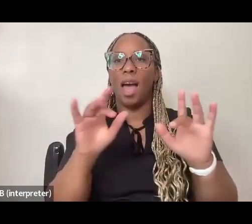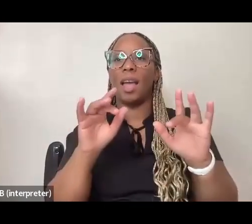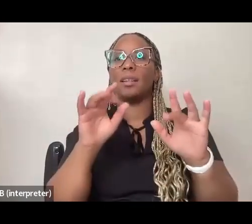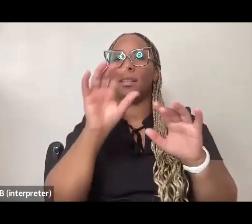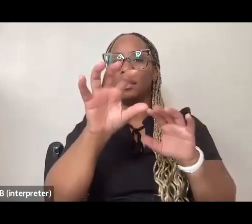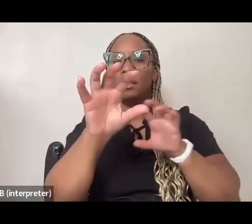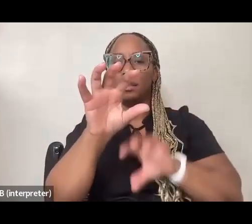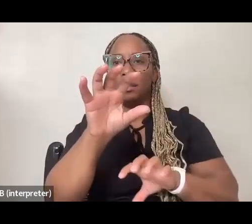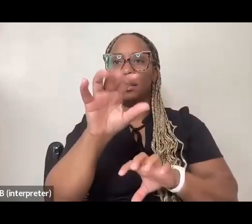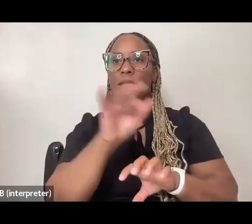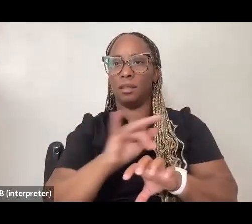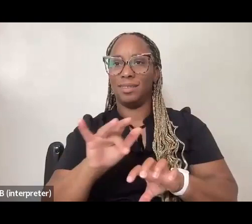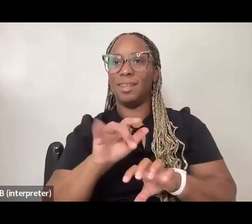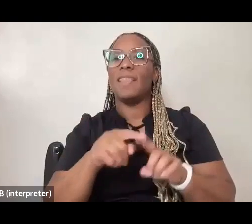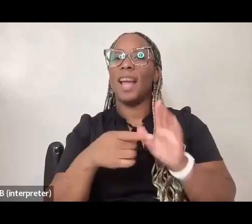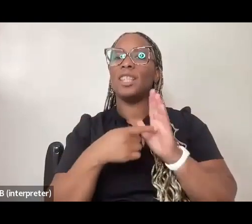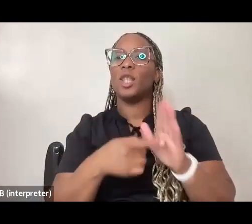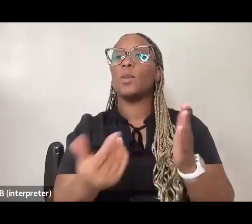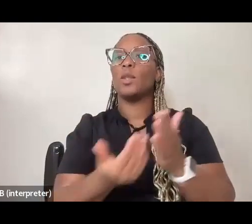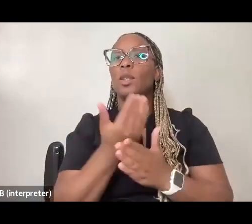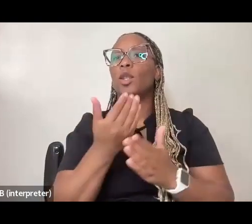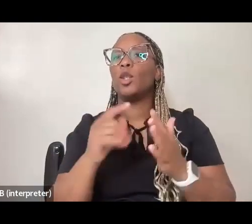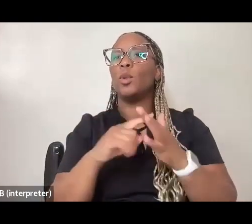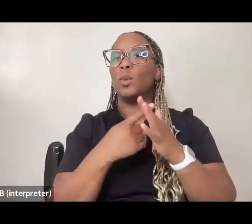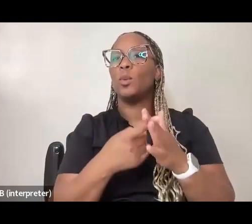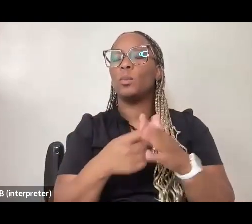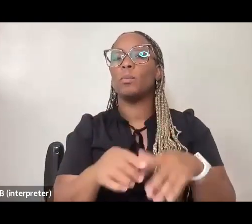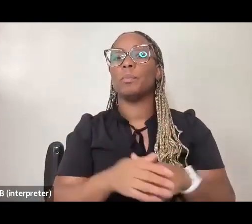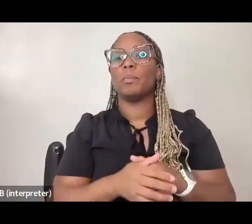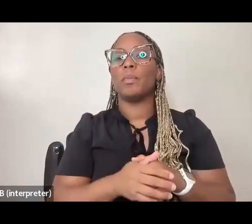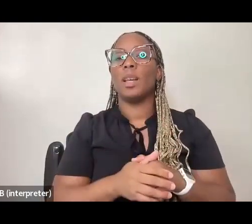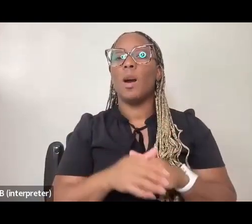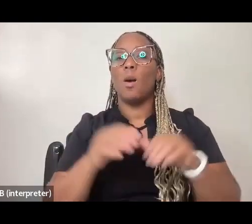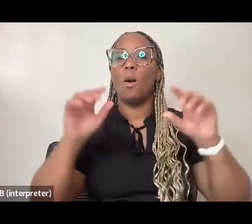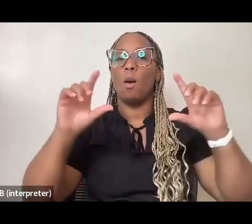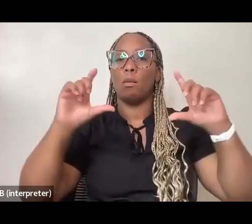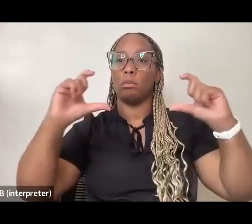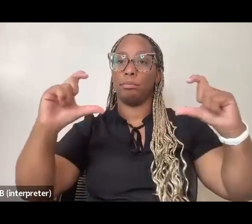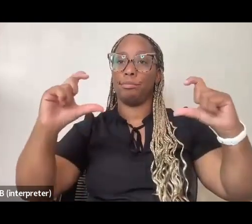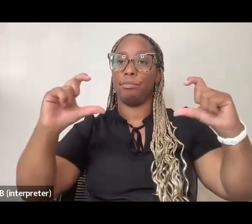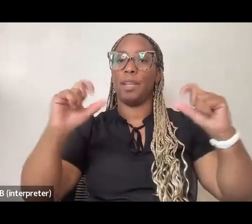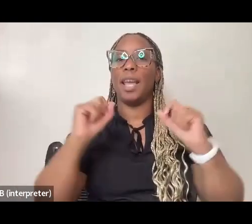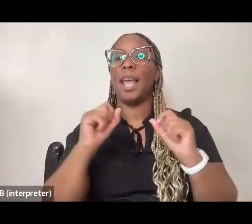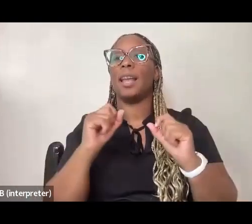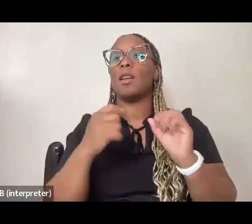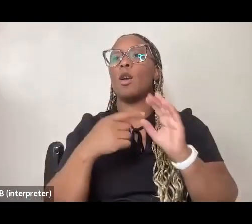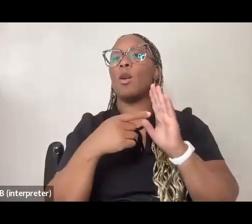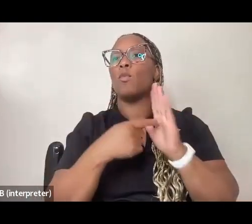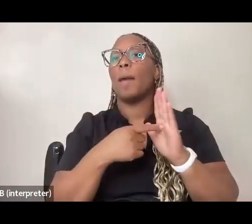the next session can indicate a new section is started. Square brackets and represent background sounds like music or